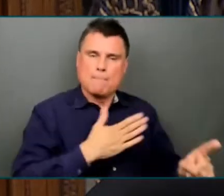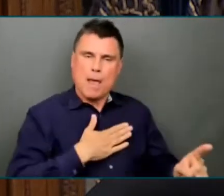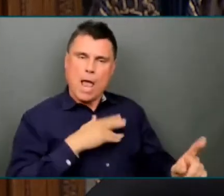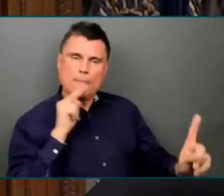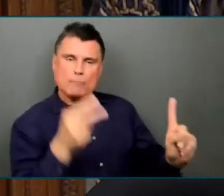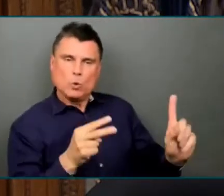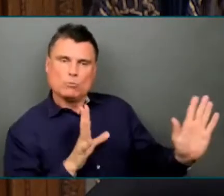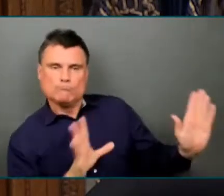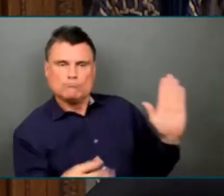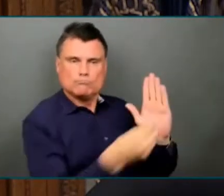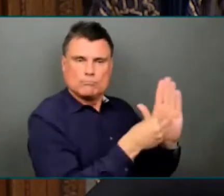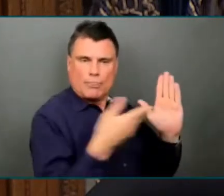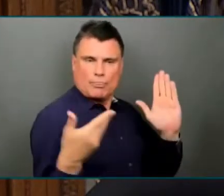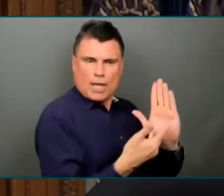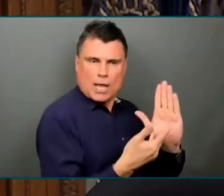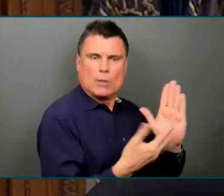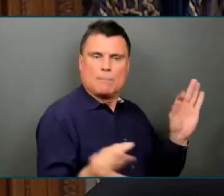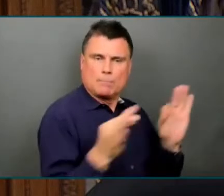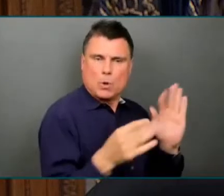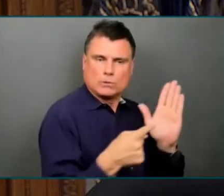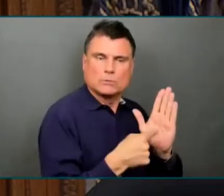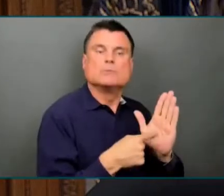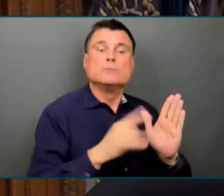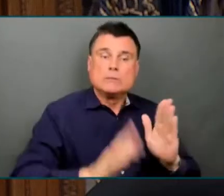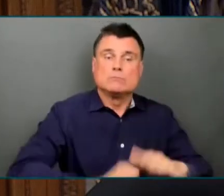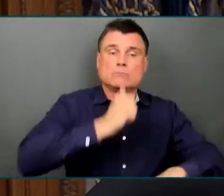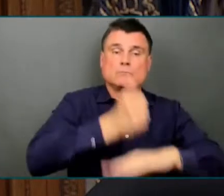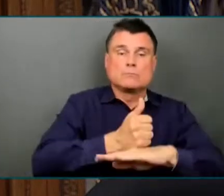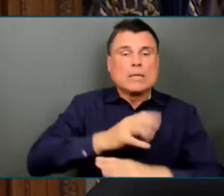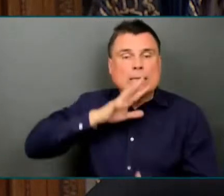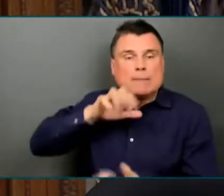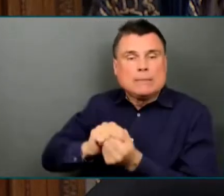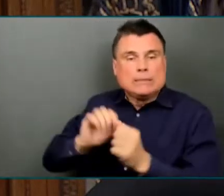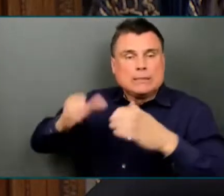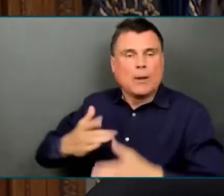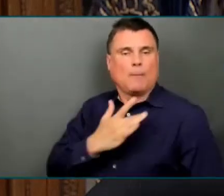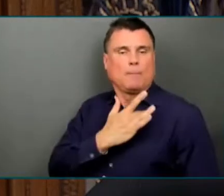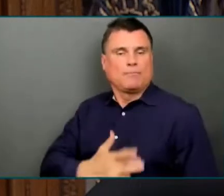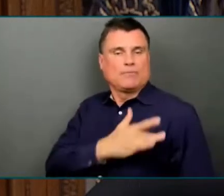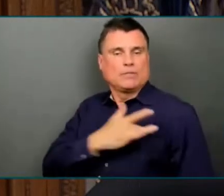which will advise the minister on the development of new accessibility standards and regulations.